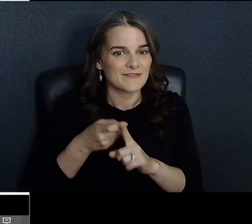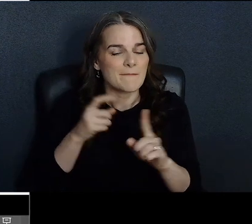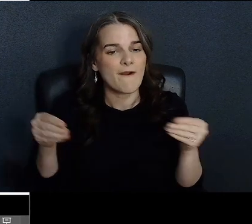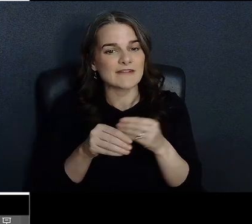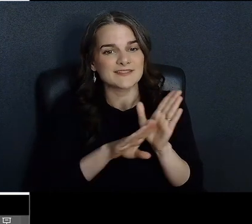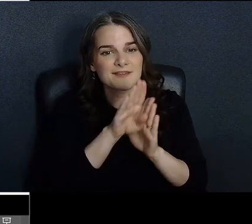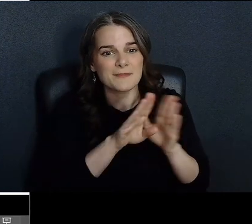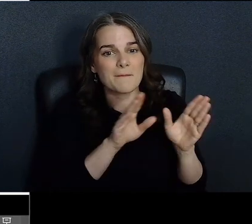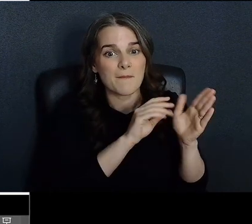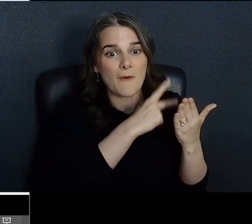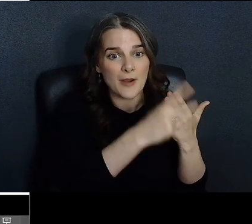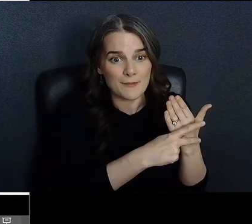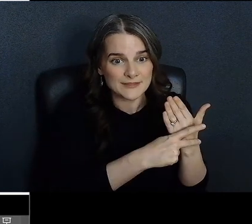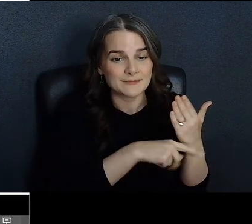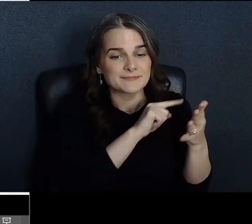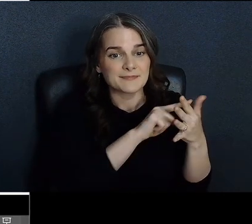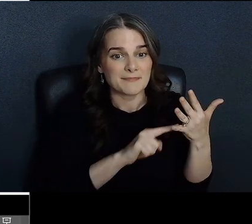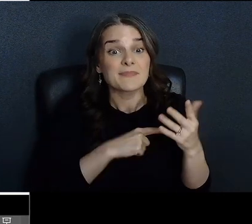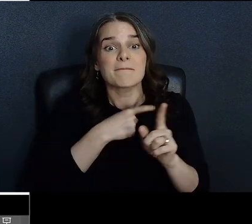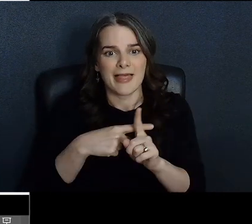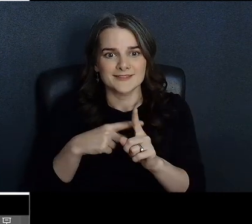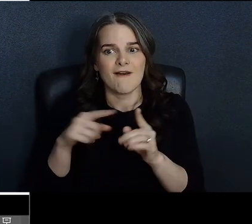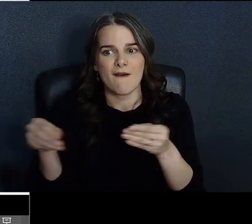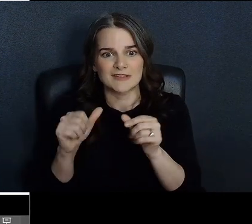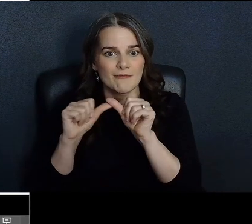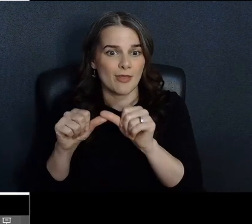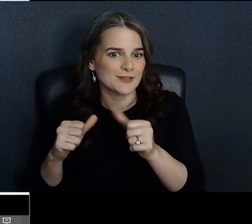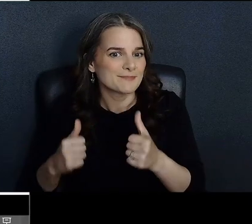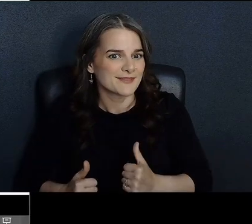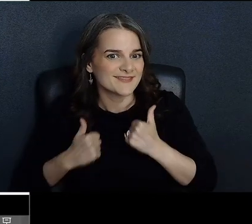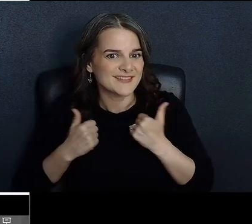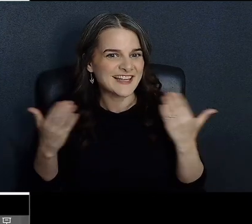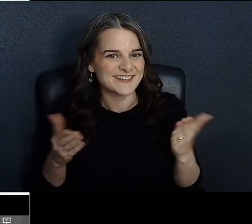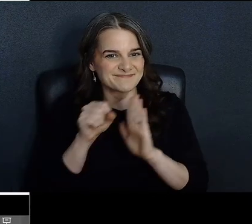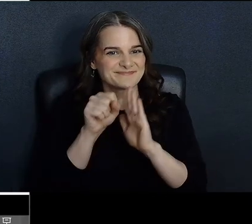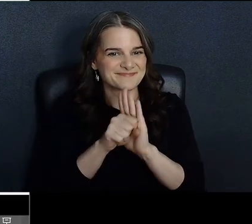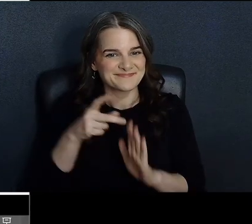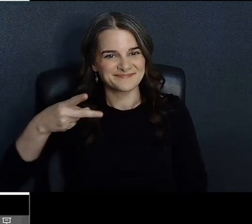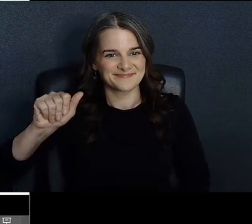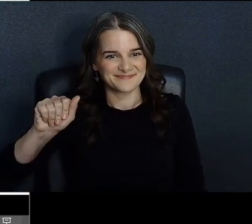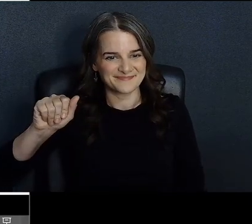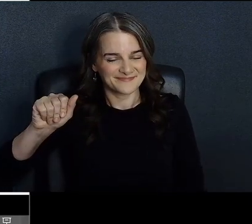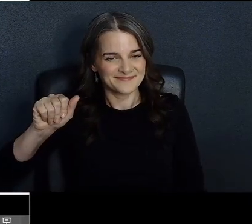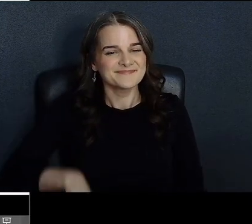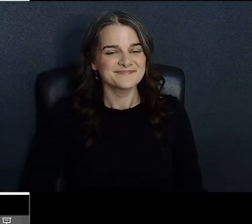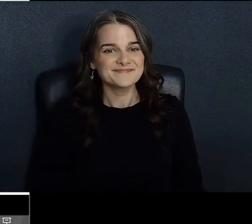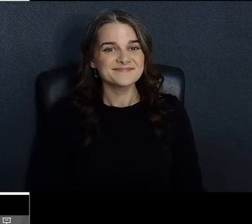and the Office of Long Term Living here in the Commonwealth of Pennsylvania. And this is also made possible through funding